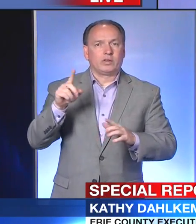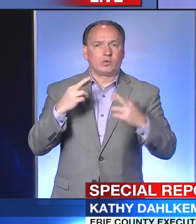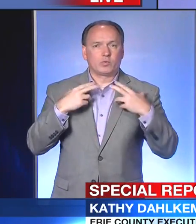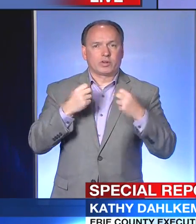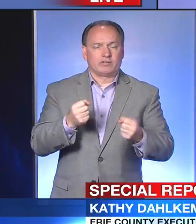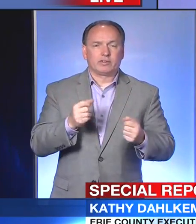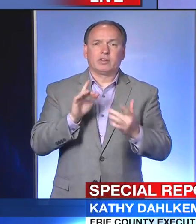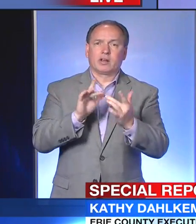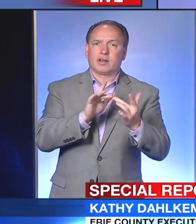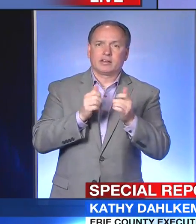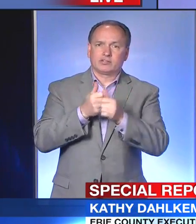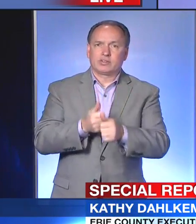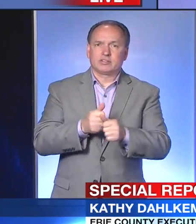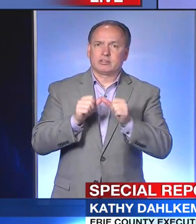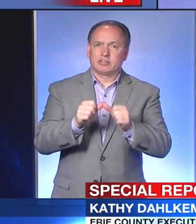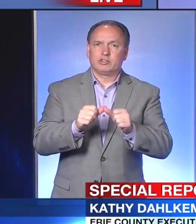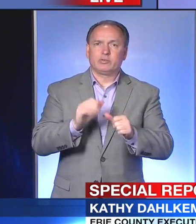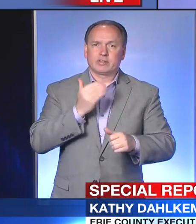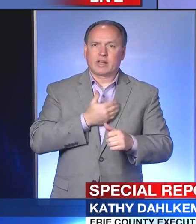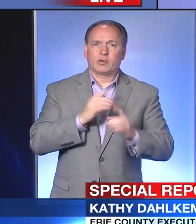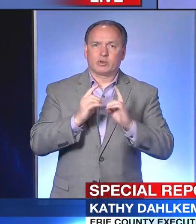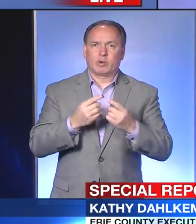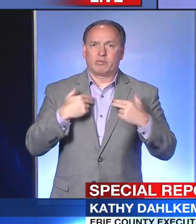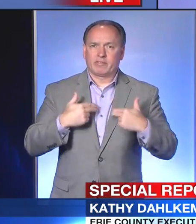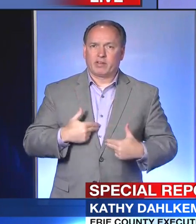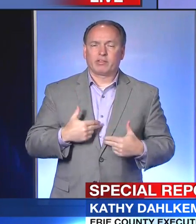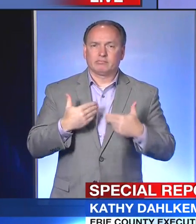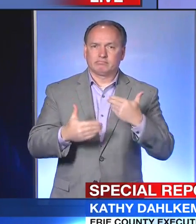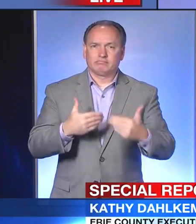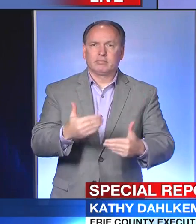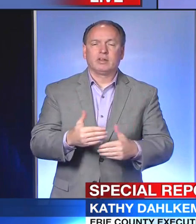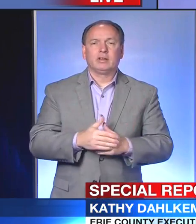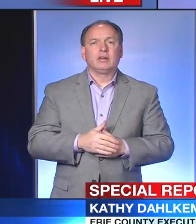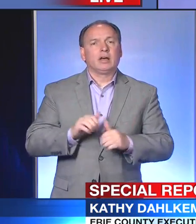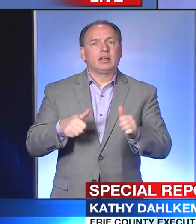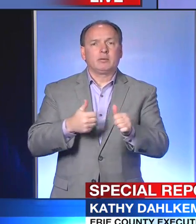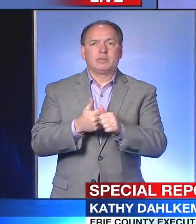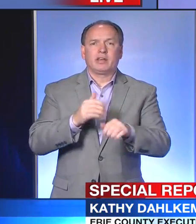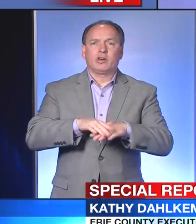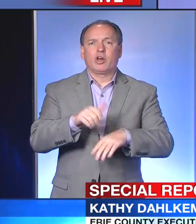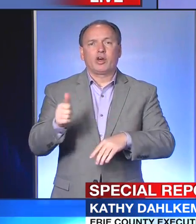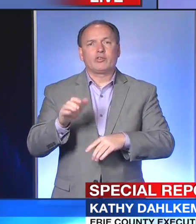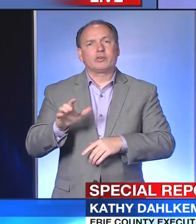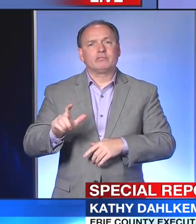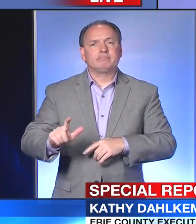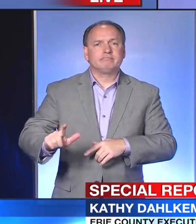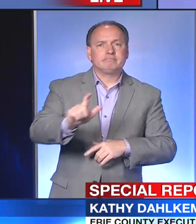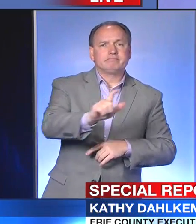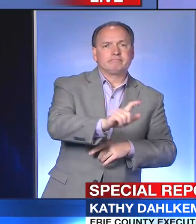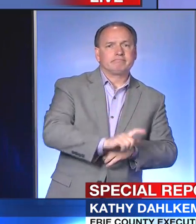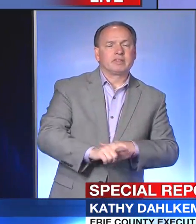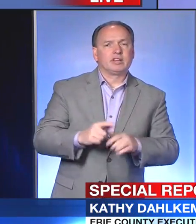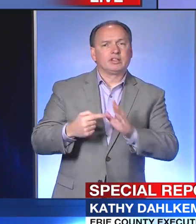THE NUMBERS TODAY TAKE US TO 125 CUMULATIVE POSITIVES WITH 2,876 NEGATIVES AND 101 RECOVERED. CONTACT TRACING WILL CONTINUE AT THE ERIE COUNTY DEPARTMENT OF